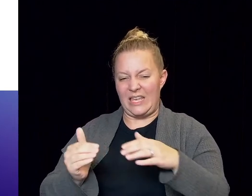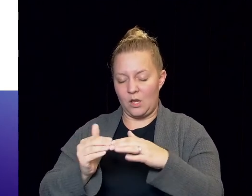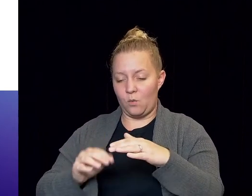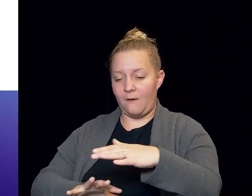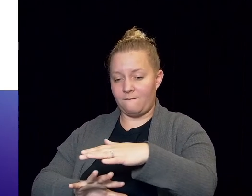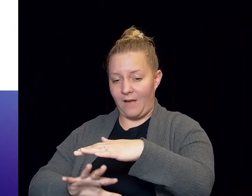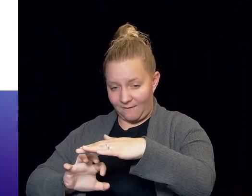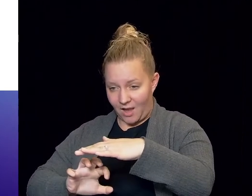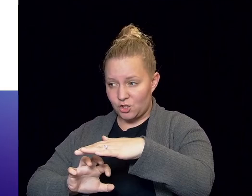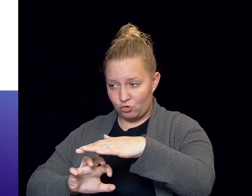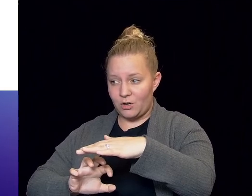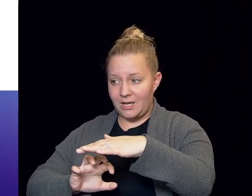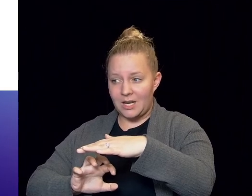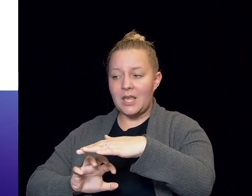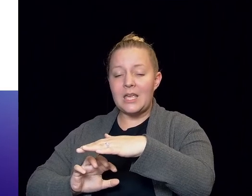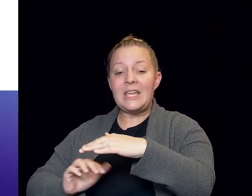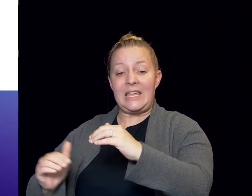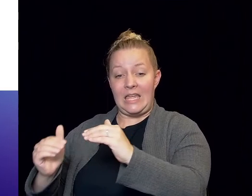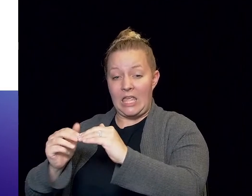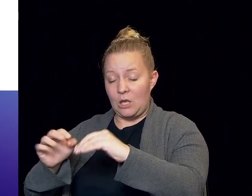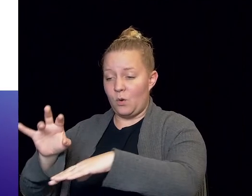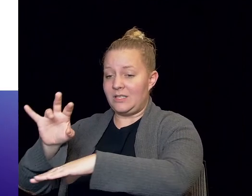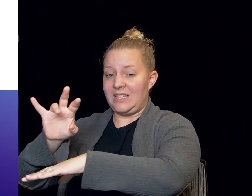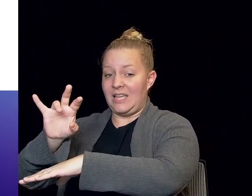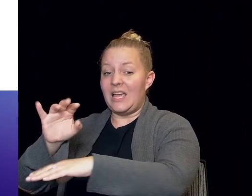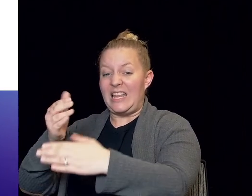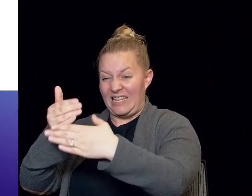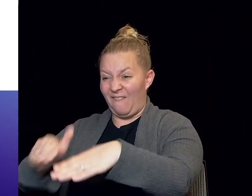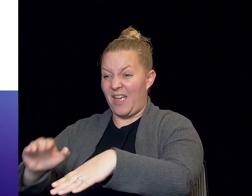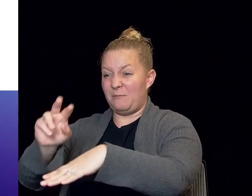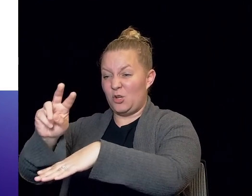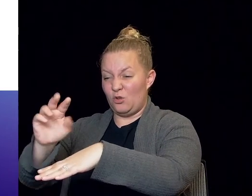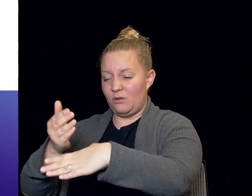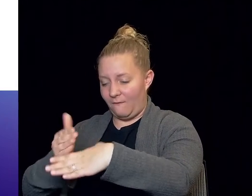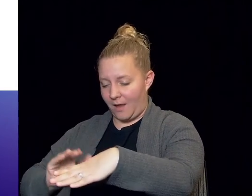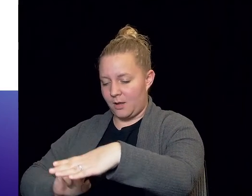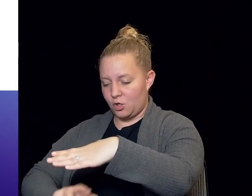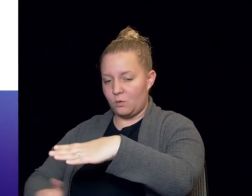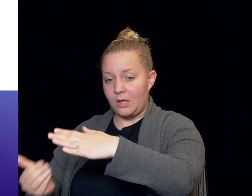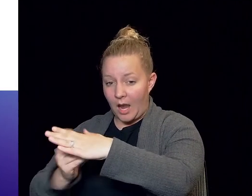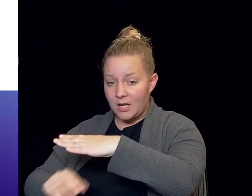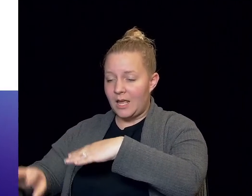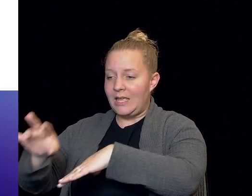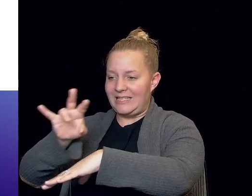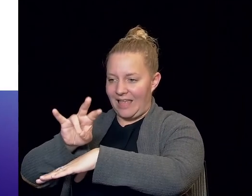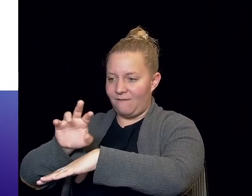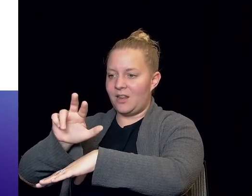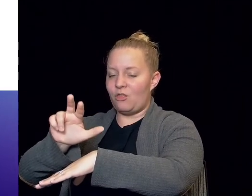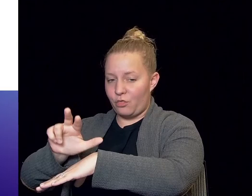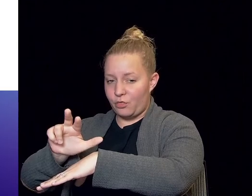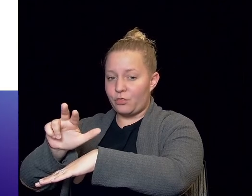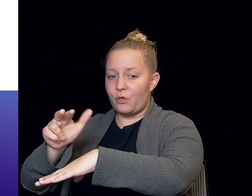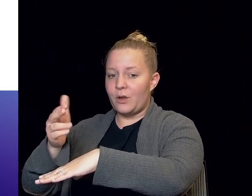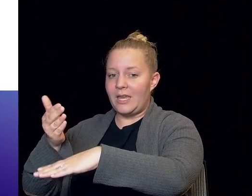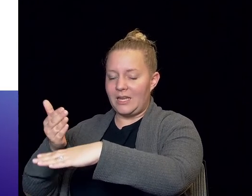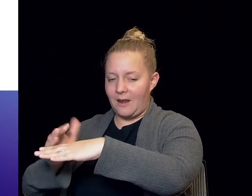I end up with 73/250 and I know that I'm done because 73 is a prime number, which means that